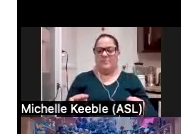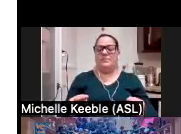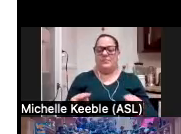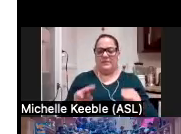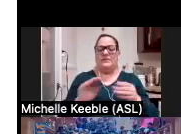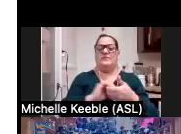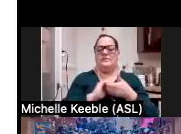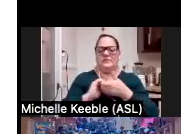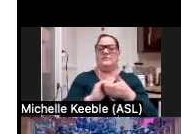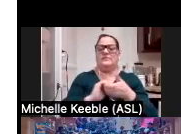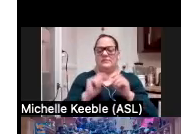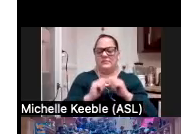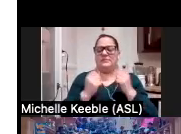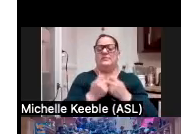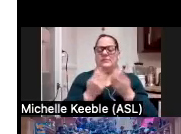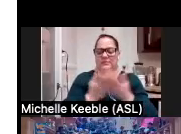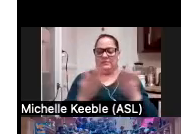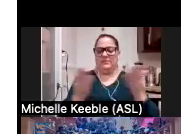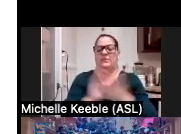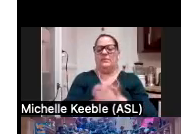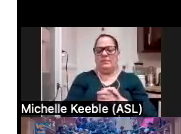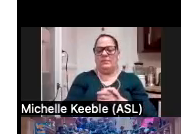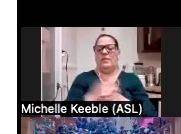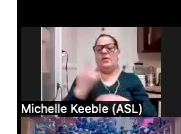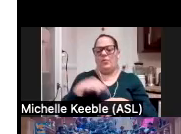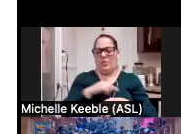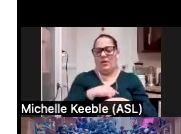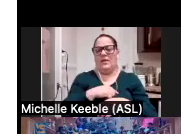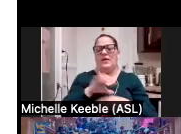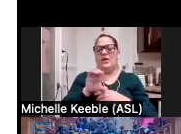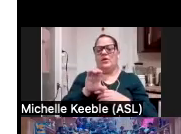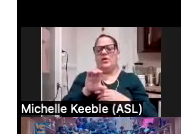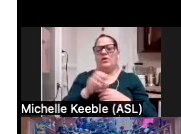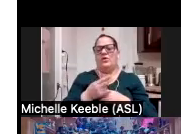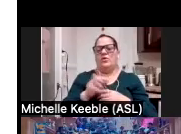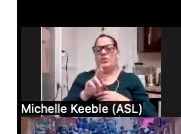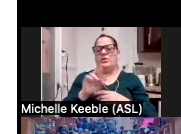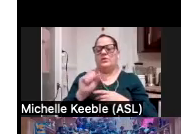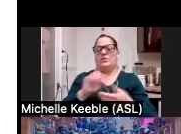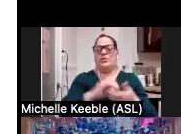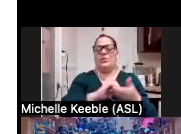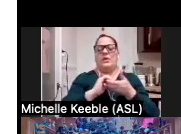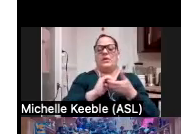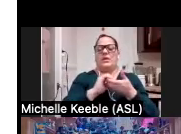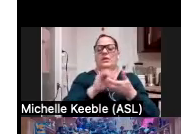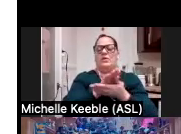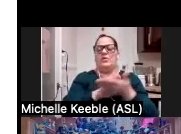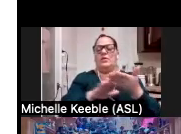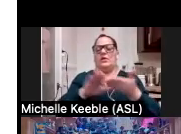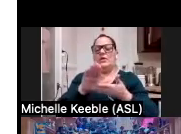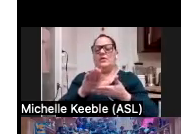It's a team thing and we like Chris said we are collaborated with the College of Staten Island um